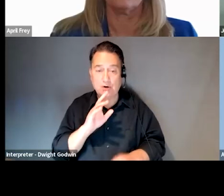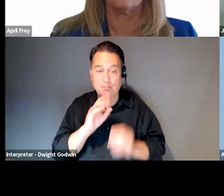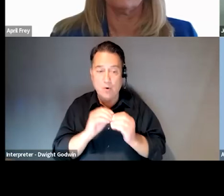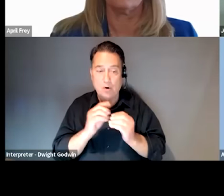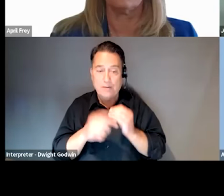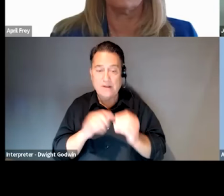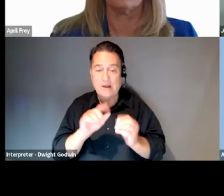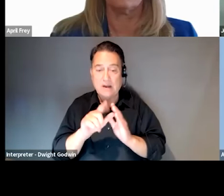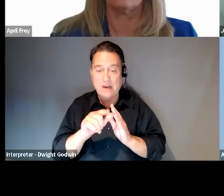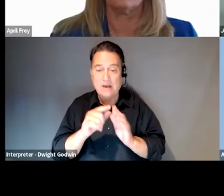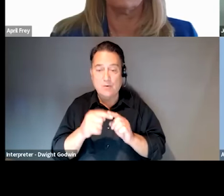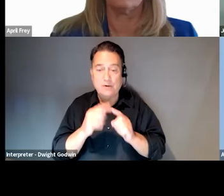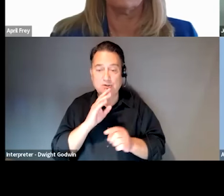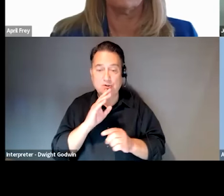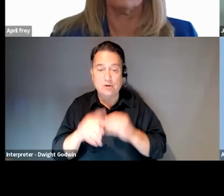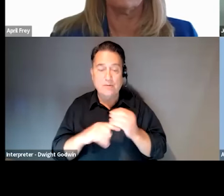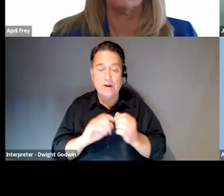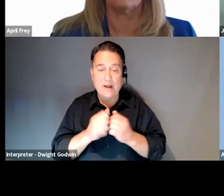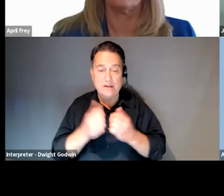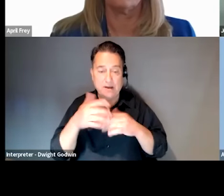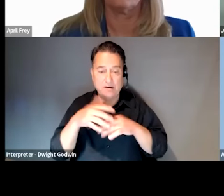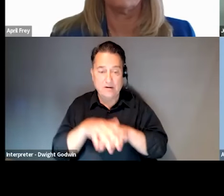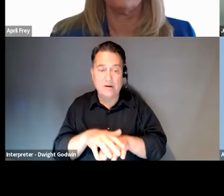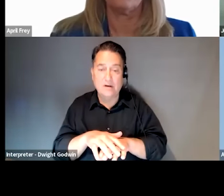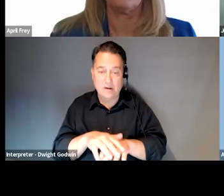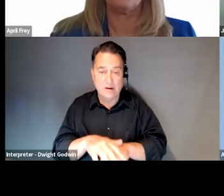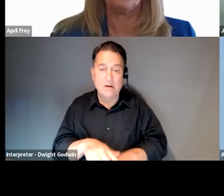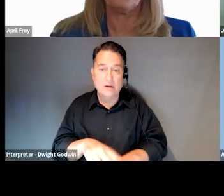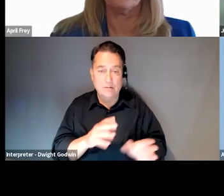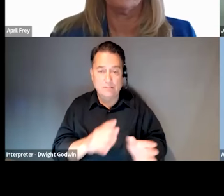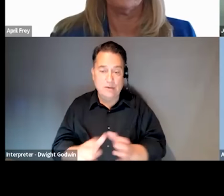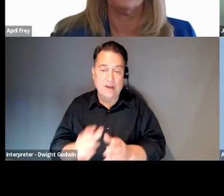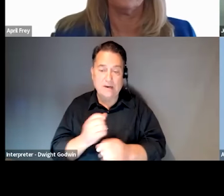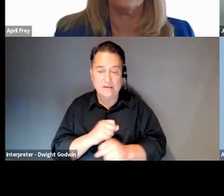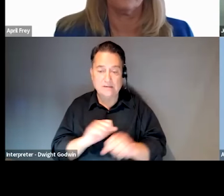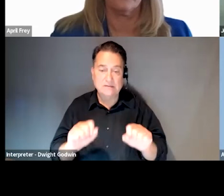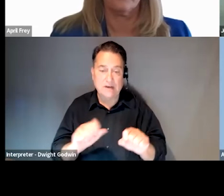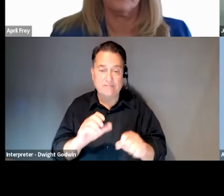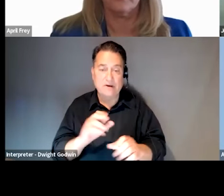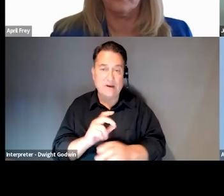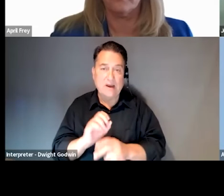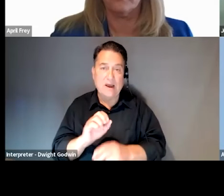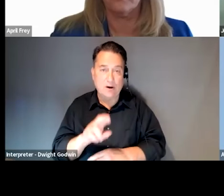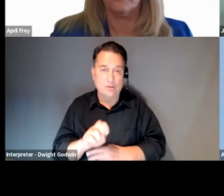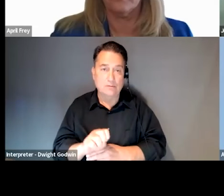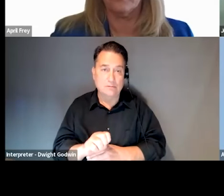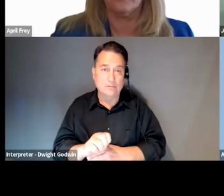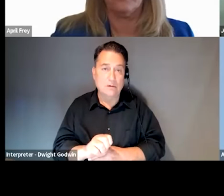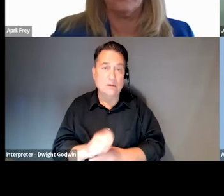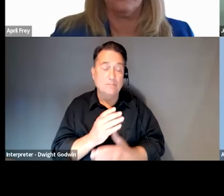as she talks about how they have integrated plan of safe care into their family treatment court. But to be part of the prevention mindset,